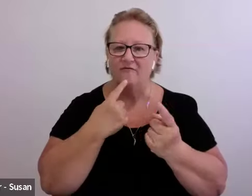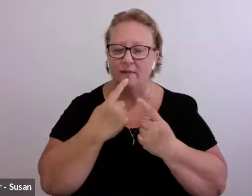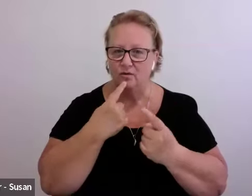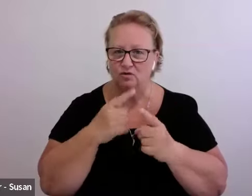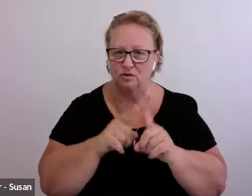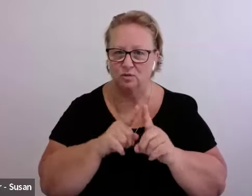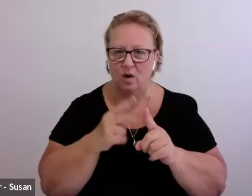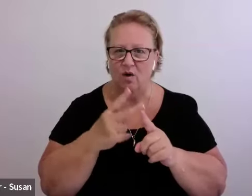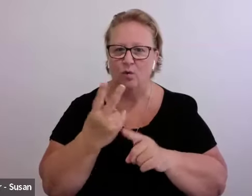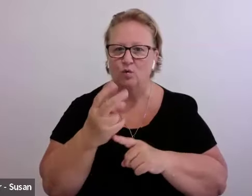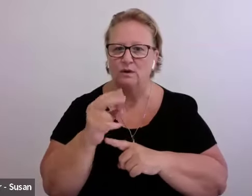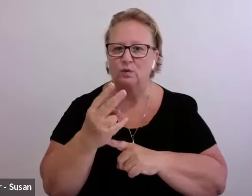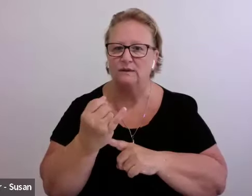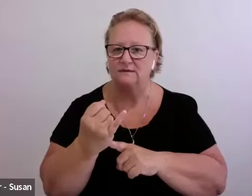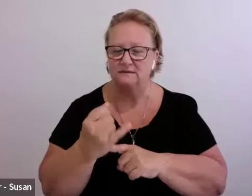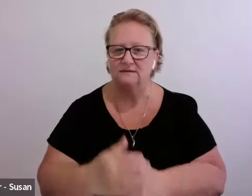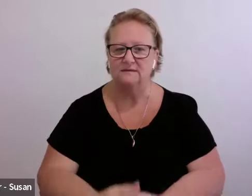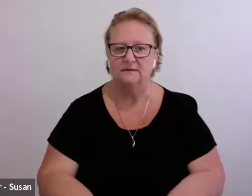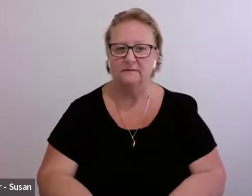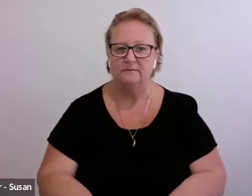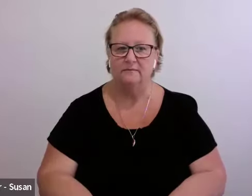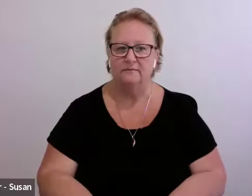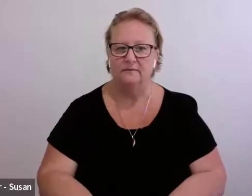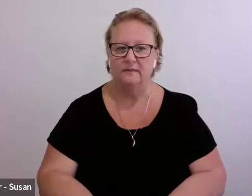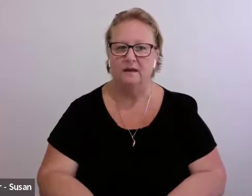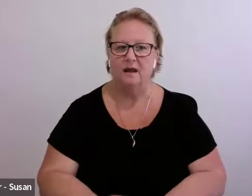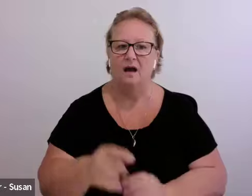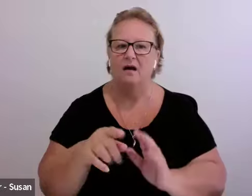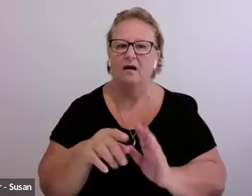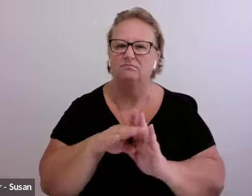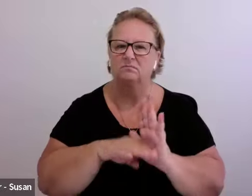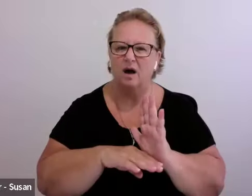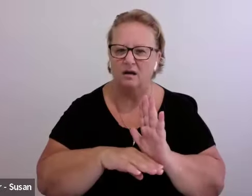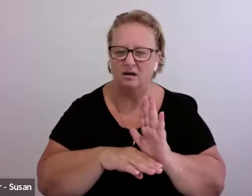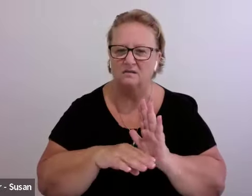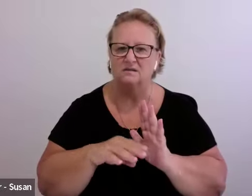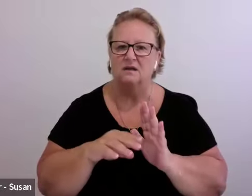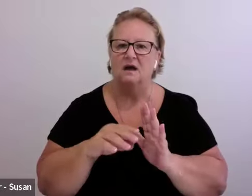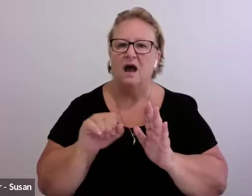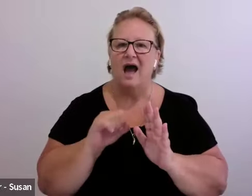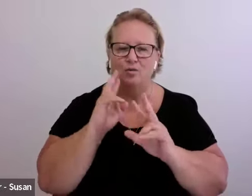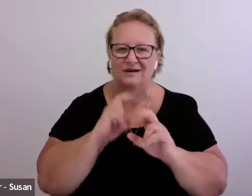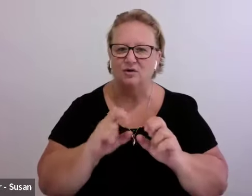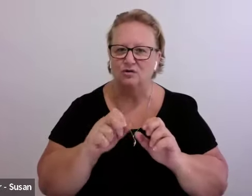Yes, I can see the interpreter channel working. Terrific. Thank you. Some core information sources